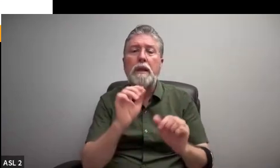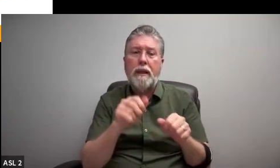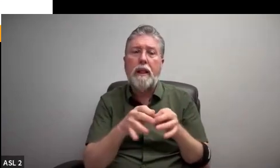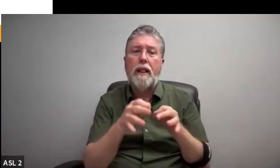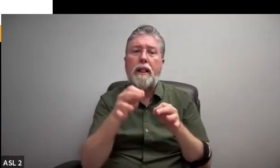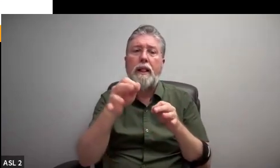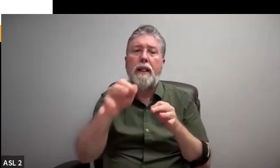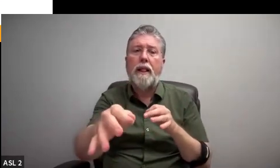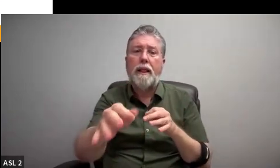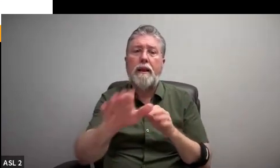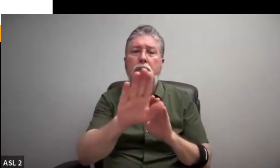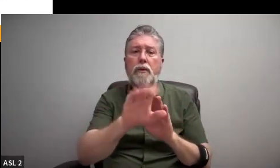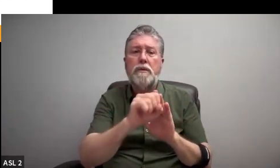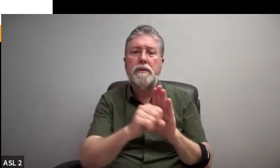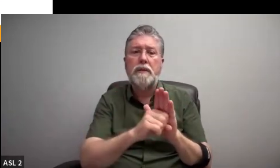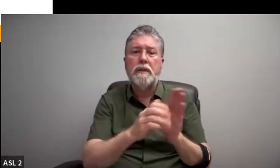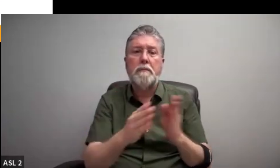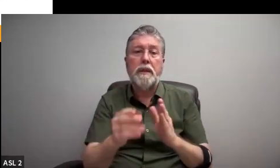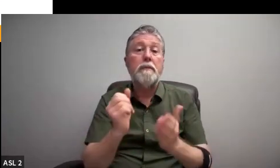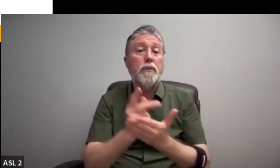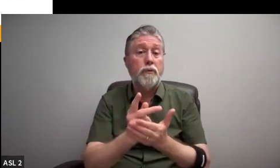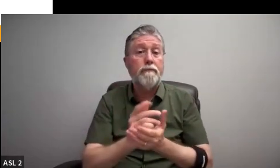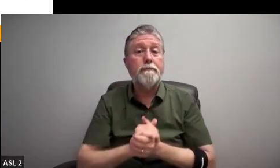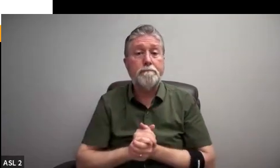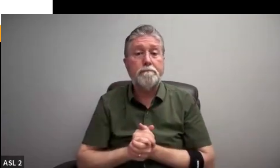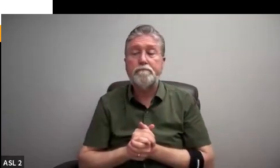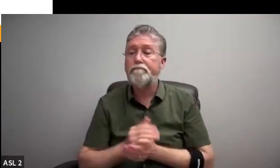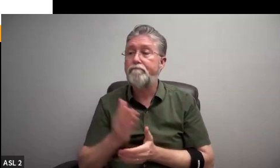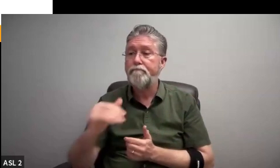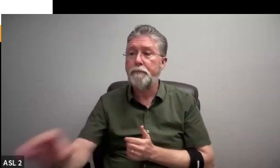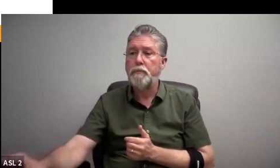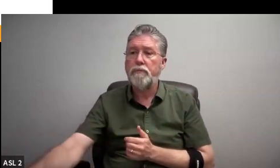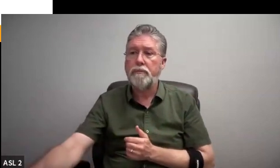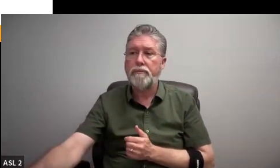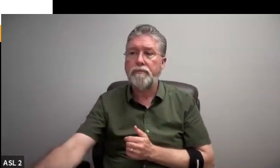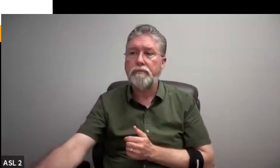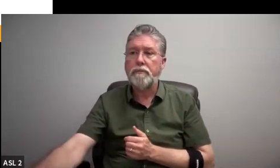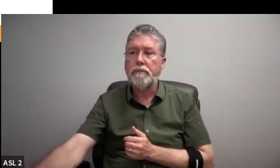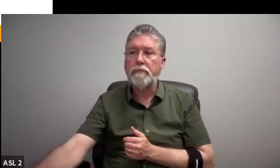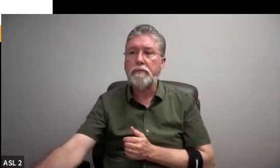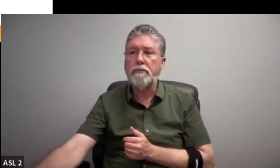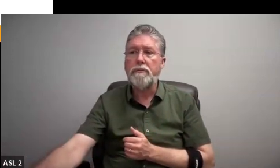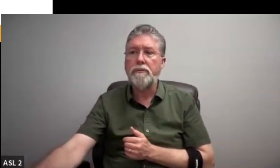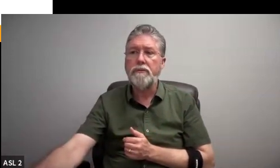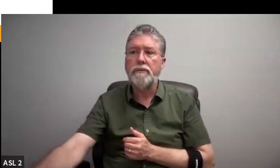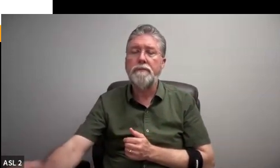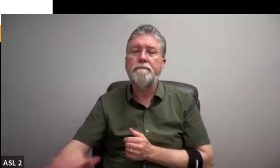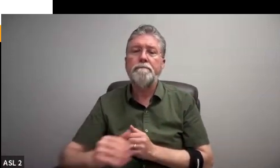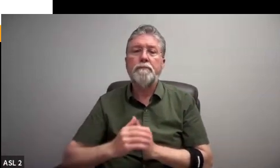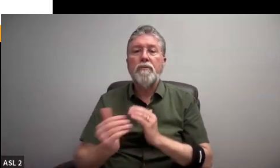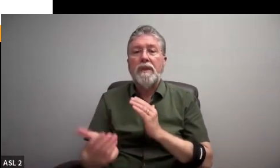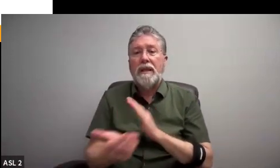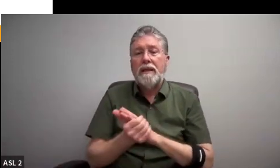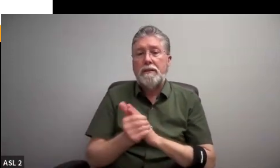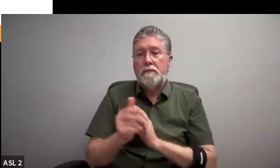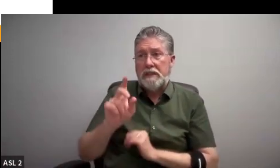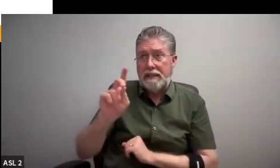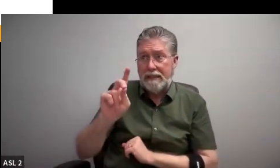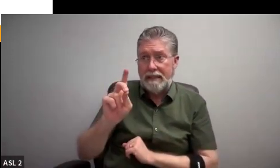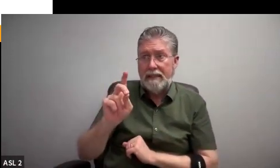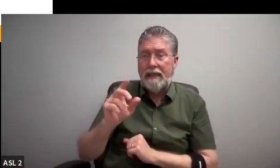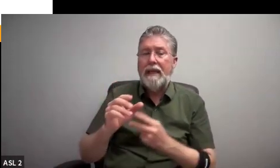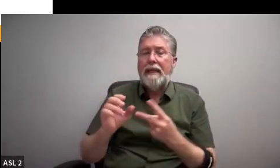in the state plan approval. Next slide please. Attachment D and E are new attachments to the